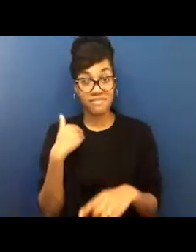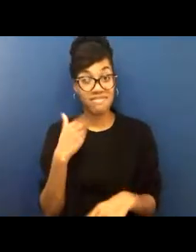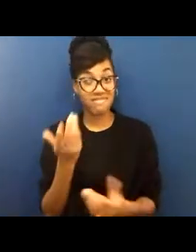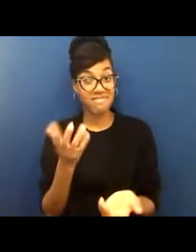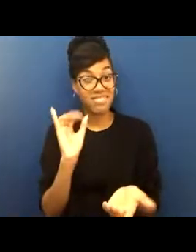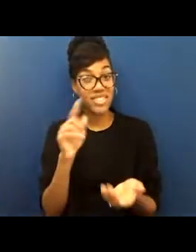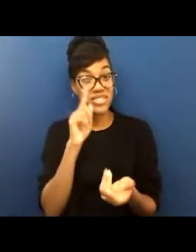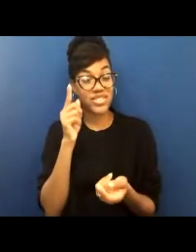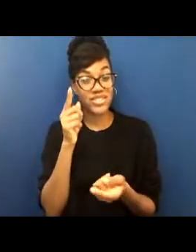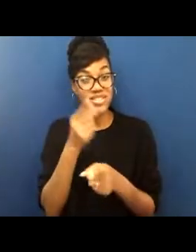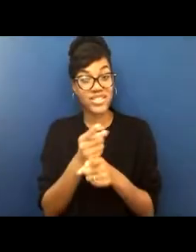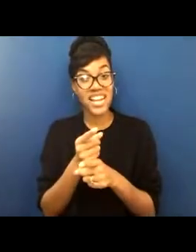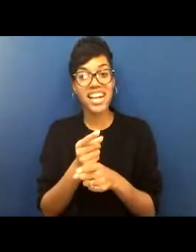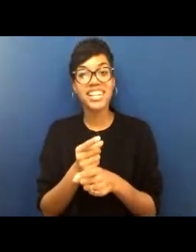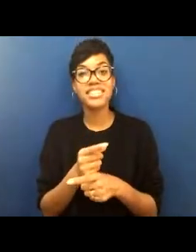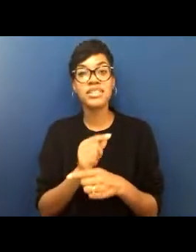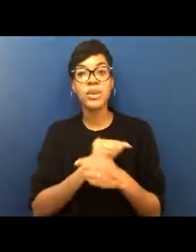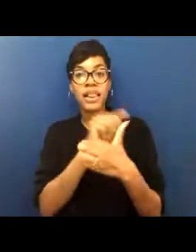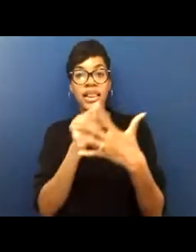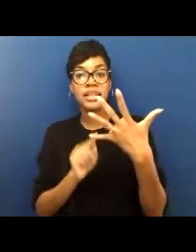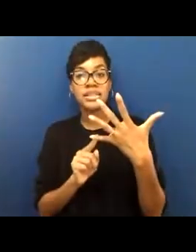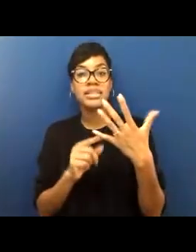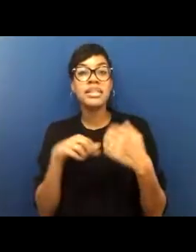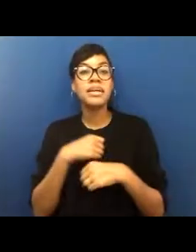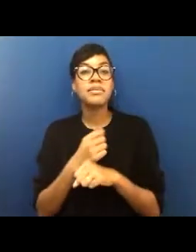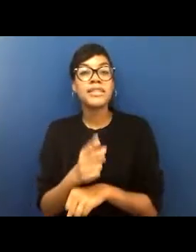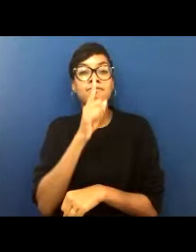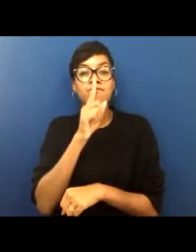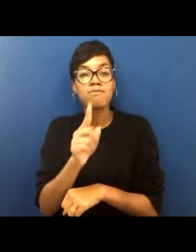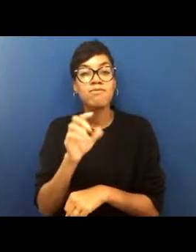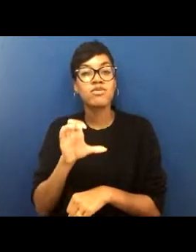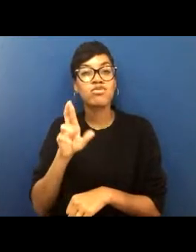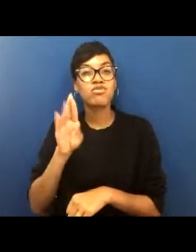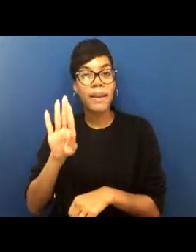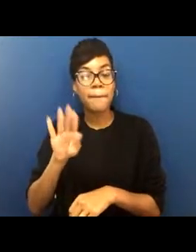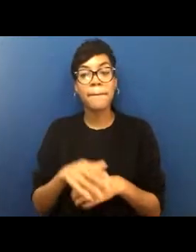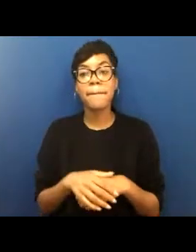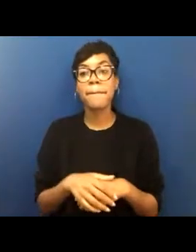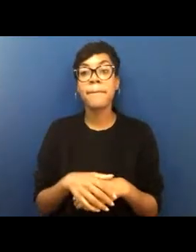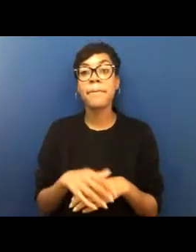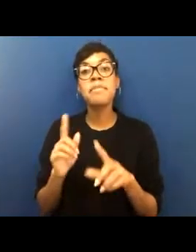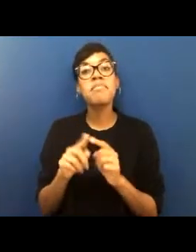that make a true crab. There are some other things that look like crabs,